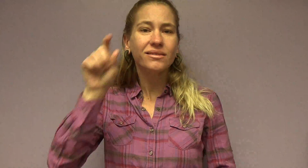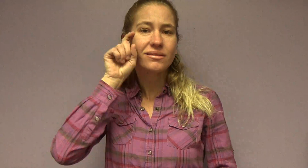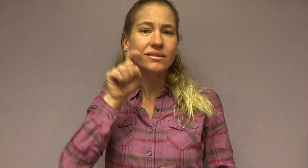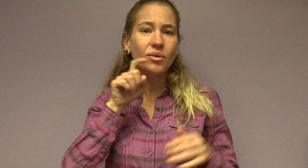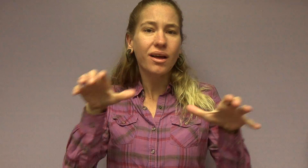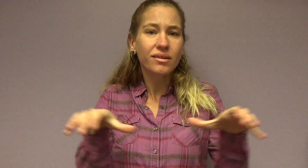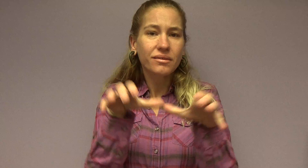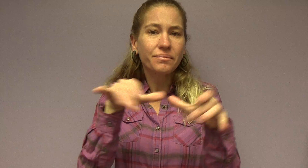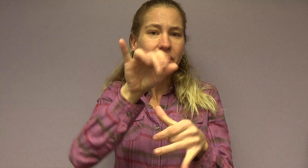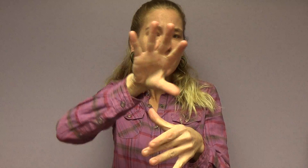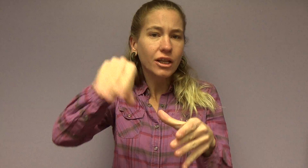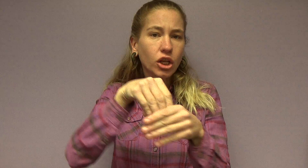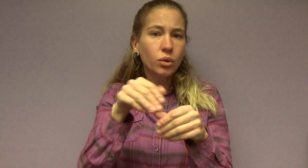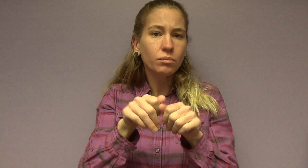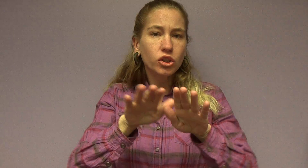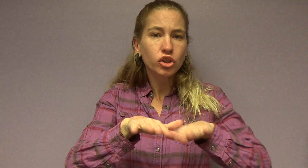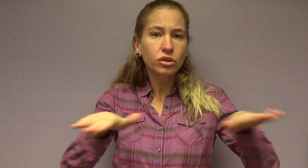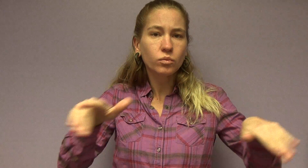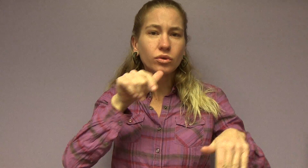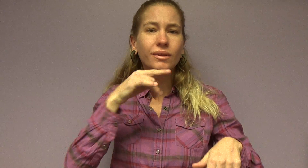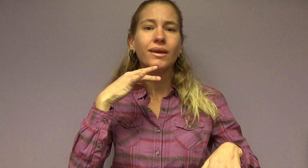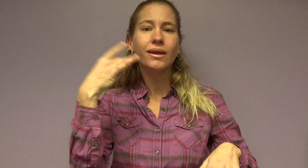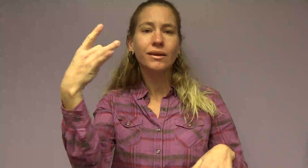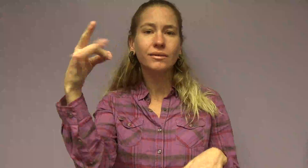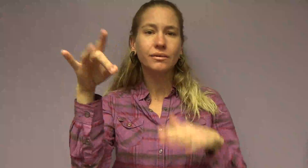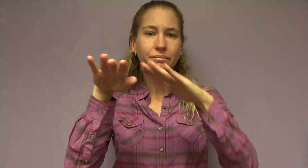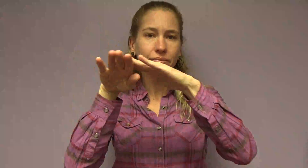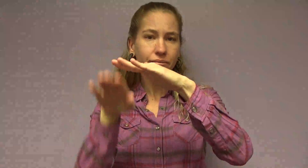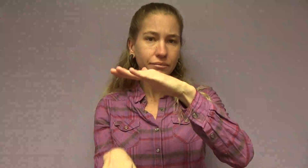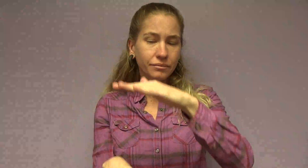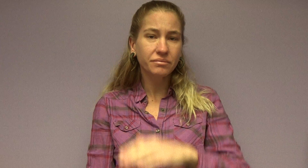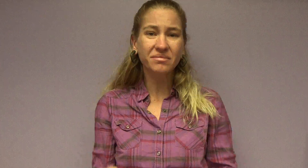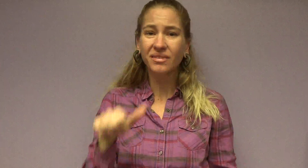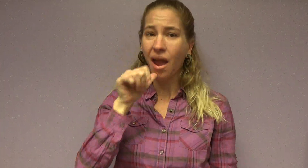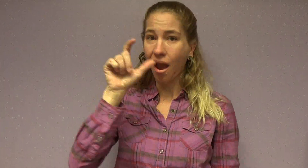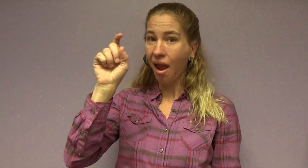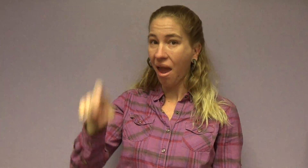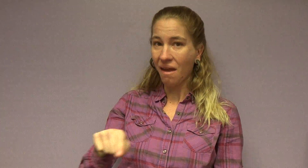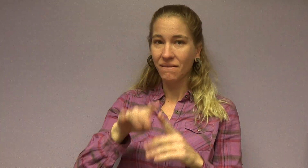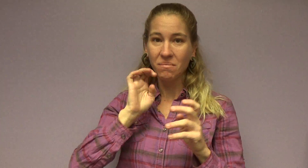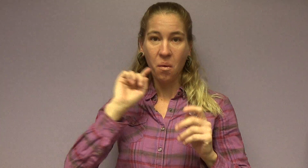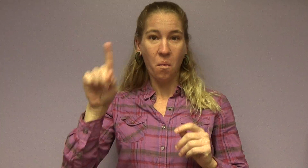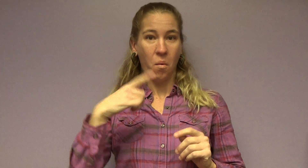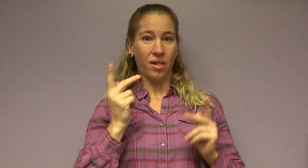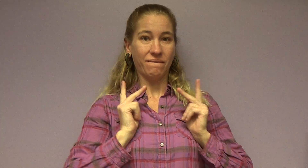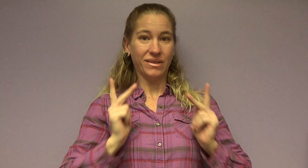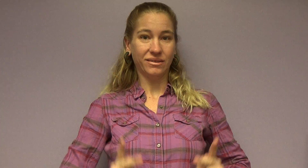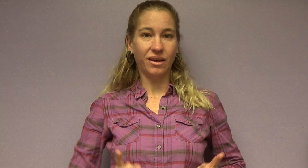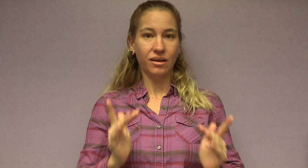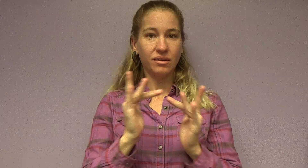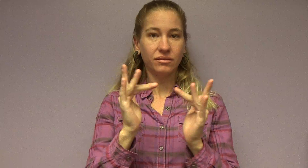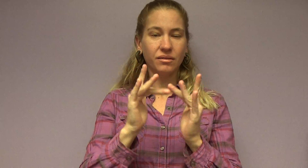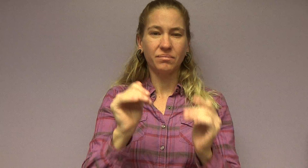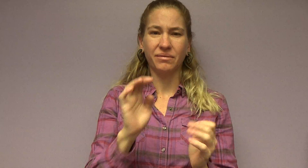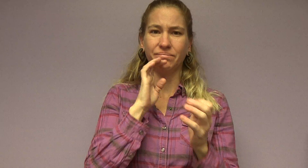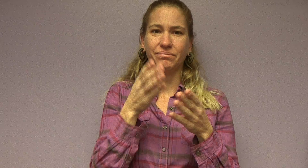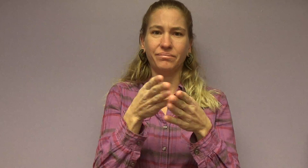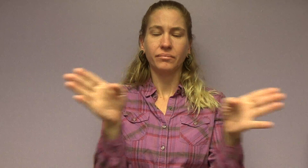Any sexual activities that includes children who are 18 years old and younger. It doesn't have to be only physical contact, but can be anything in general.